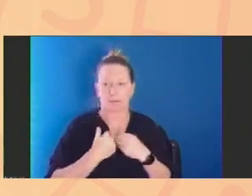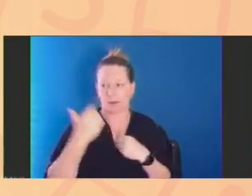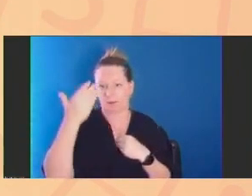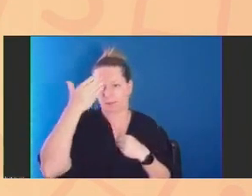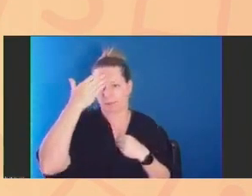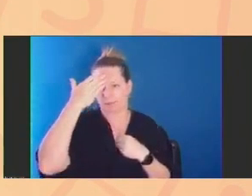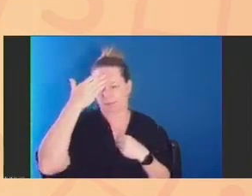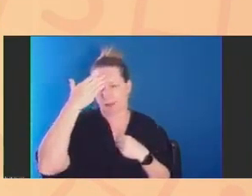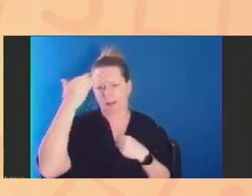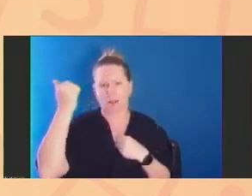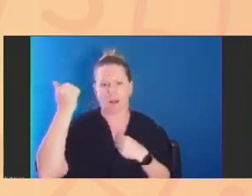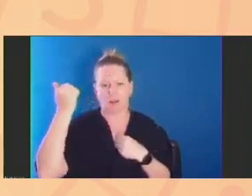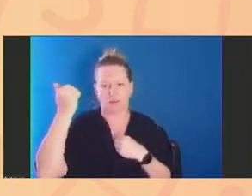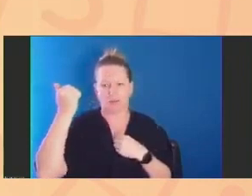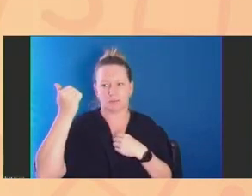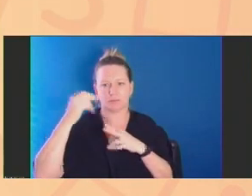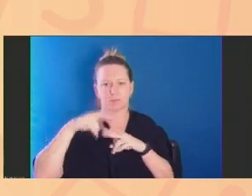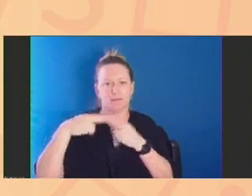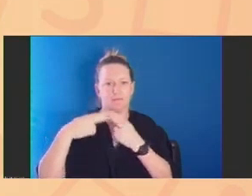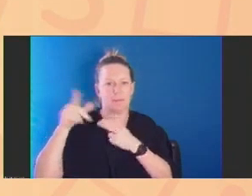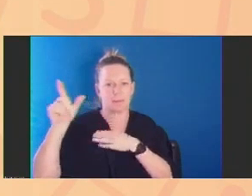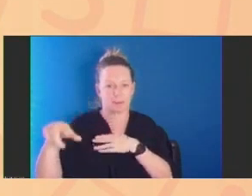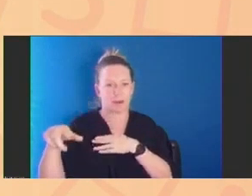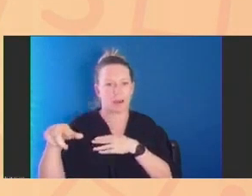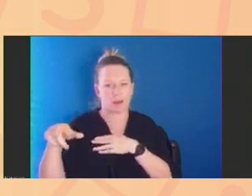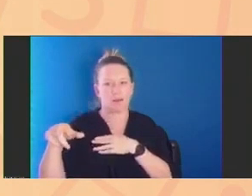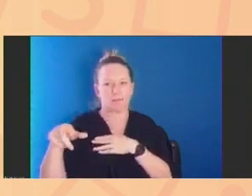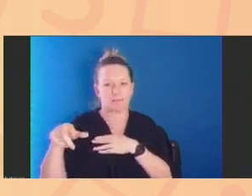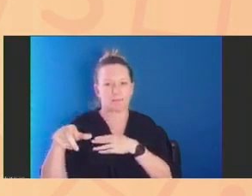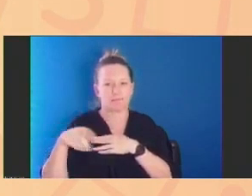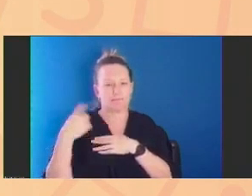We find that going out on country is open.